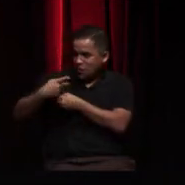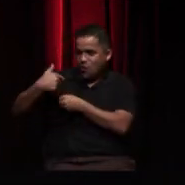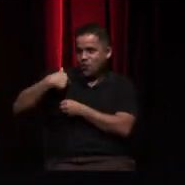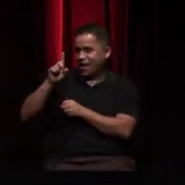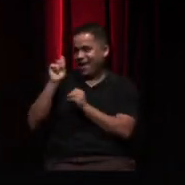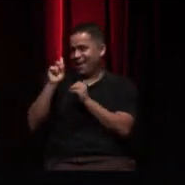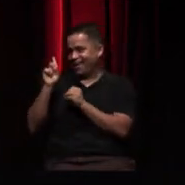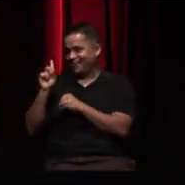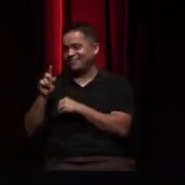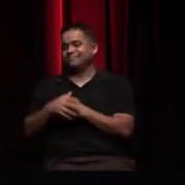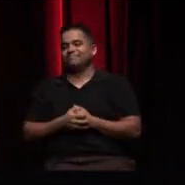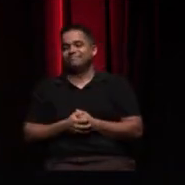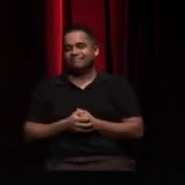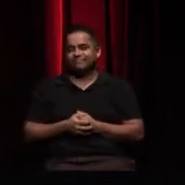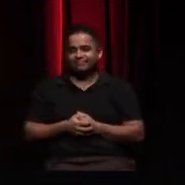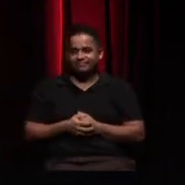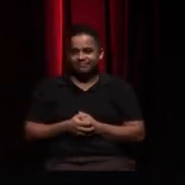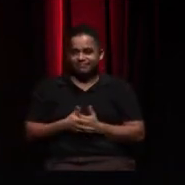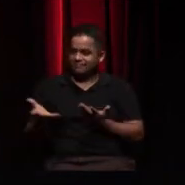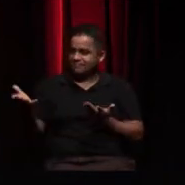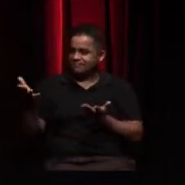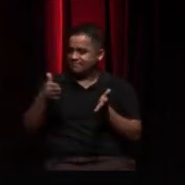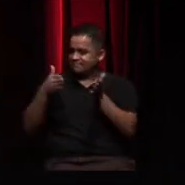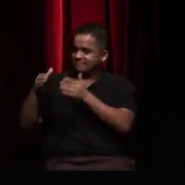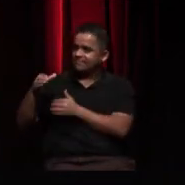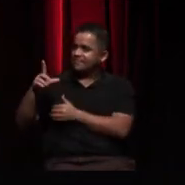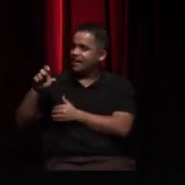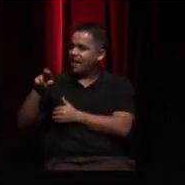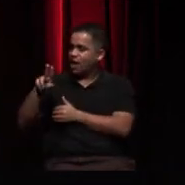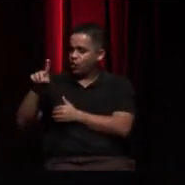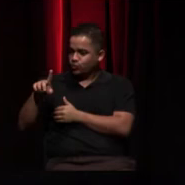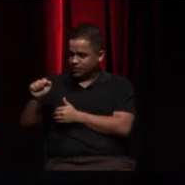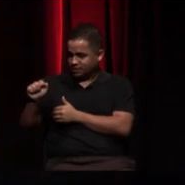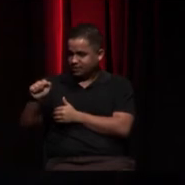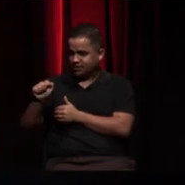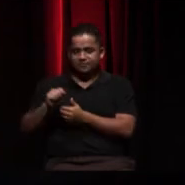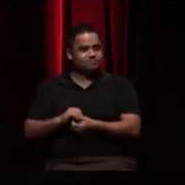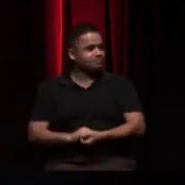Now we give way to Cleusa. Please, we’d like to listen to you.